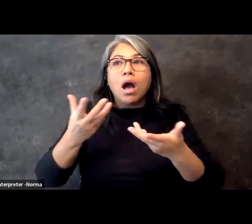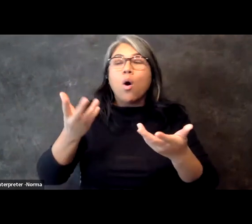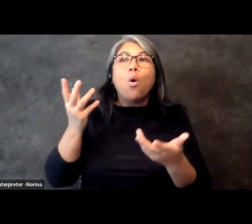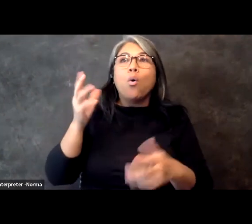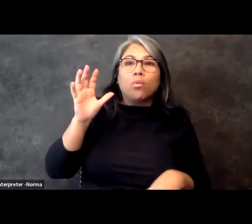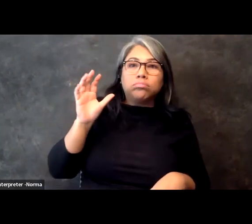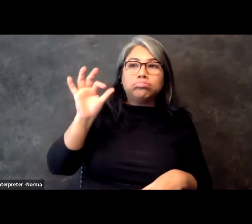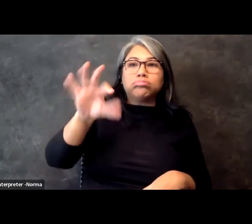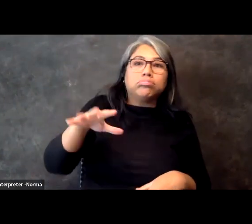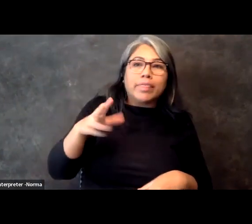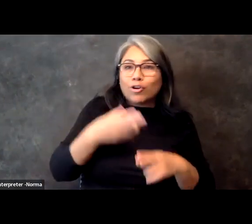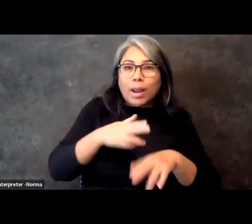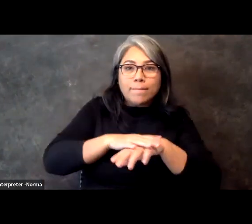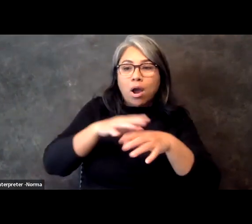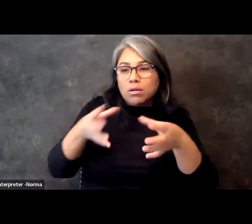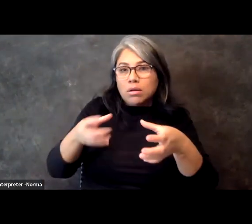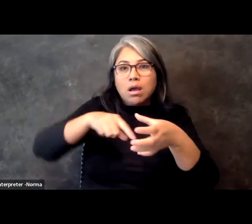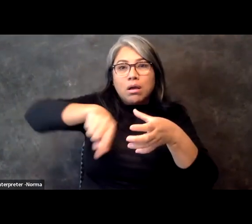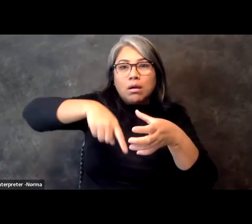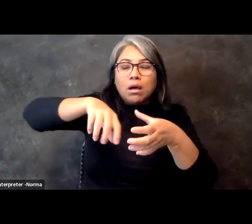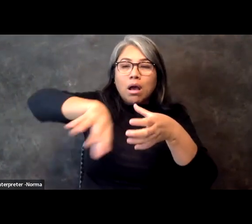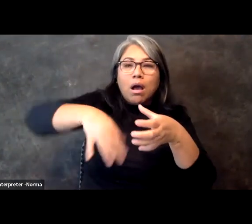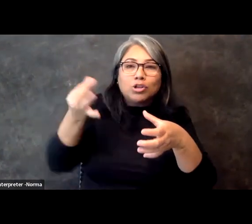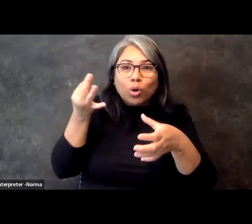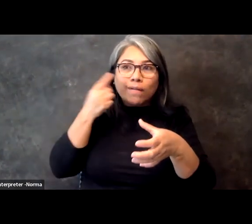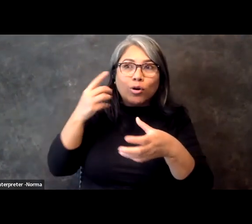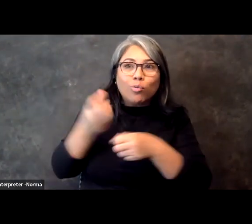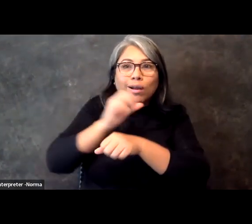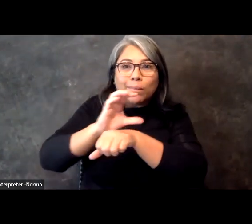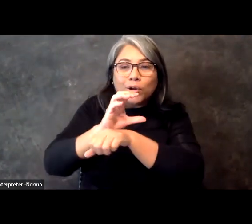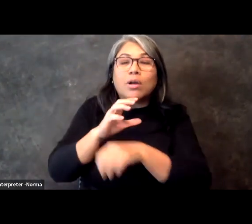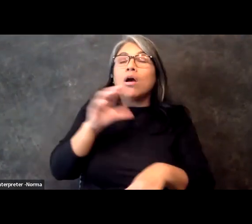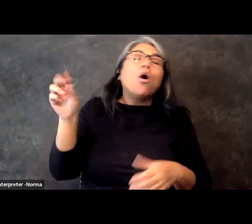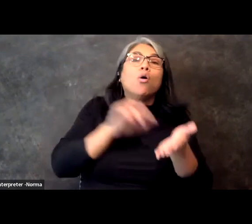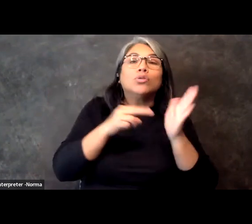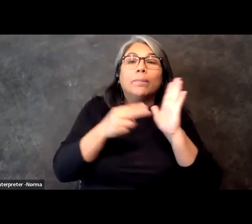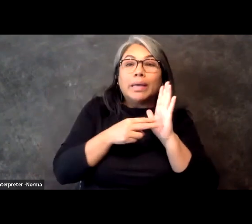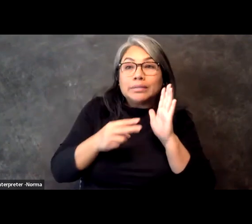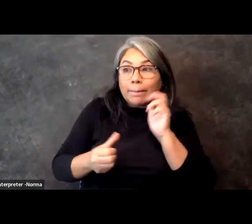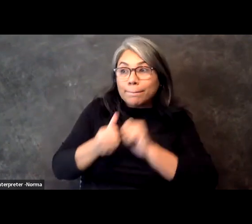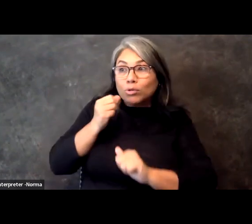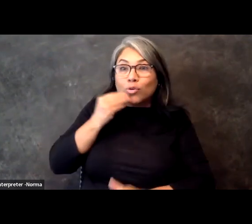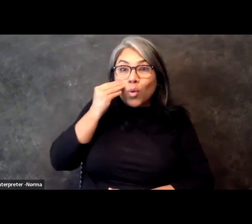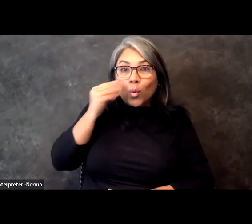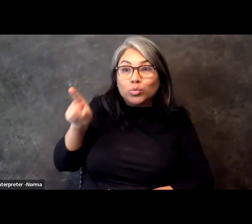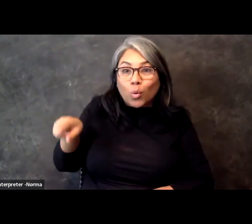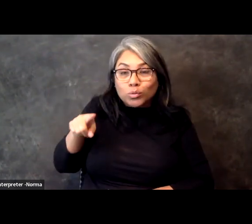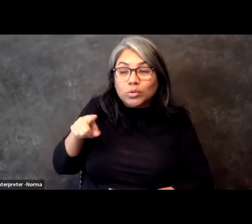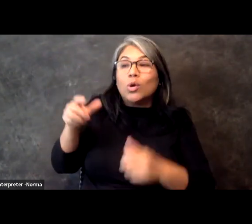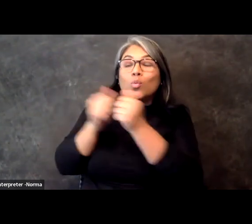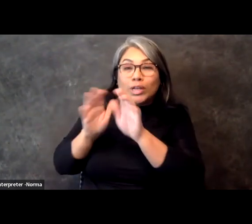What they also tell us is that the majority of those households who have children in school